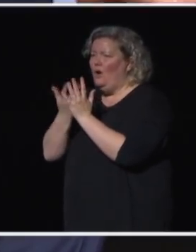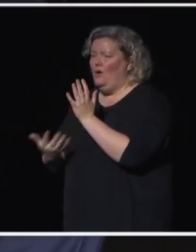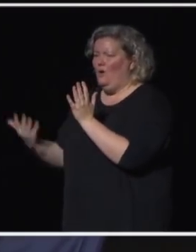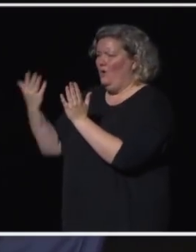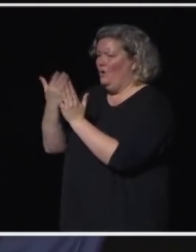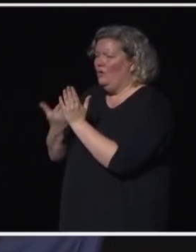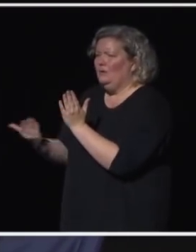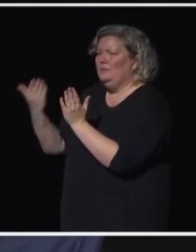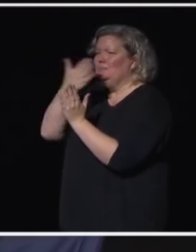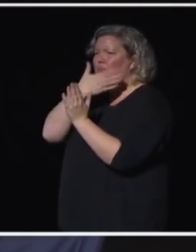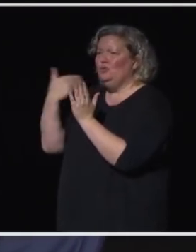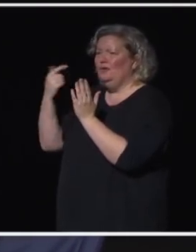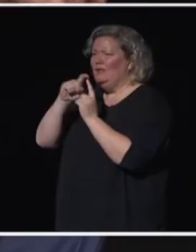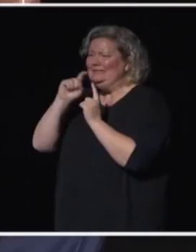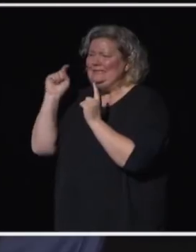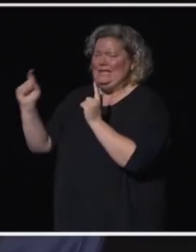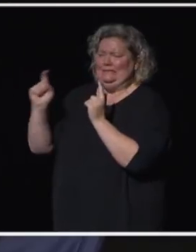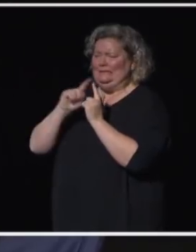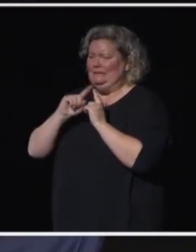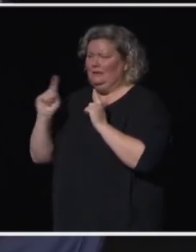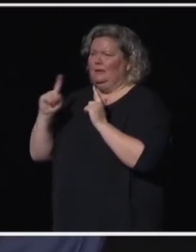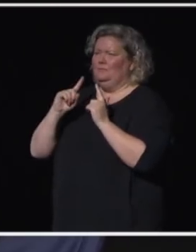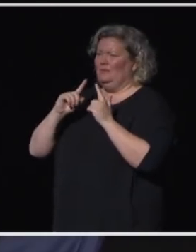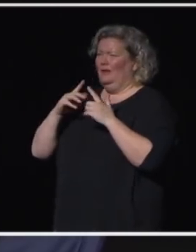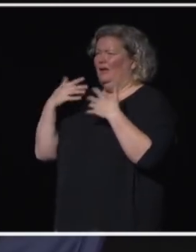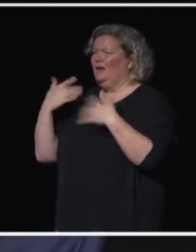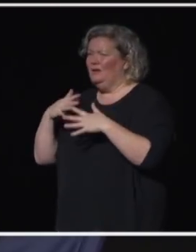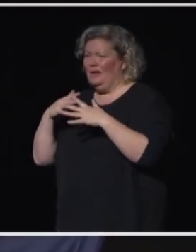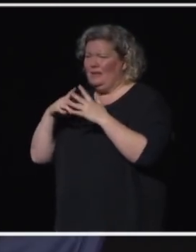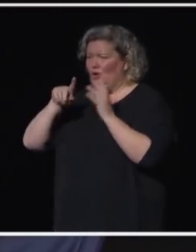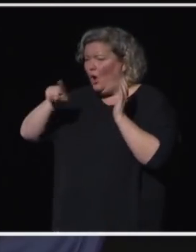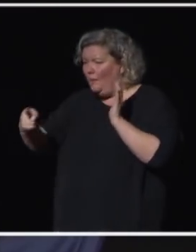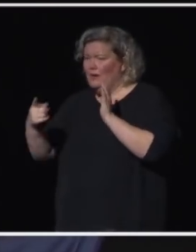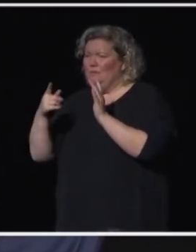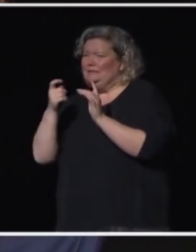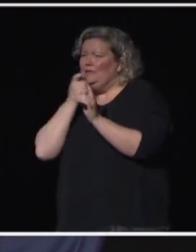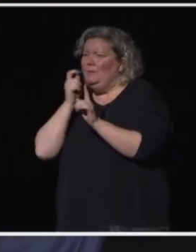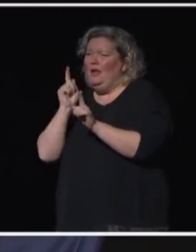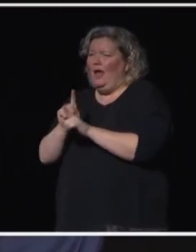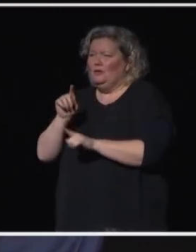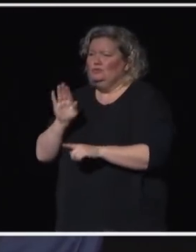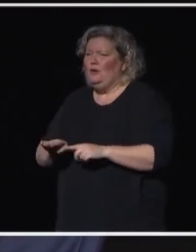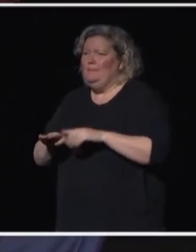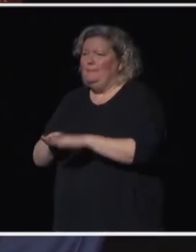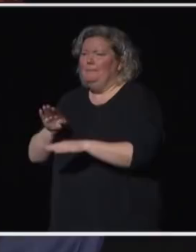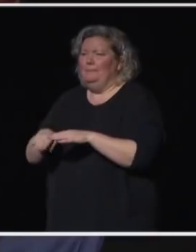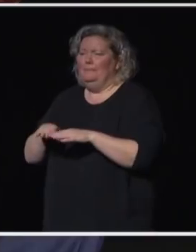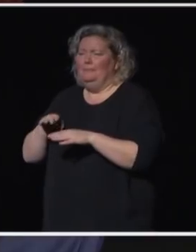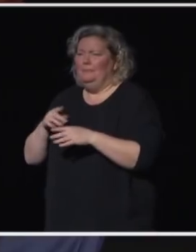almost undulating sentences. You know, and he would employ, like, the comma almost like a drum. And you know, it never ran on.